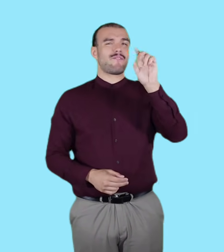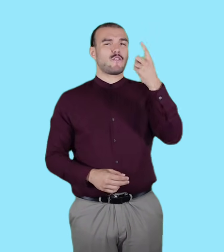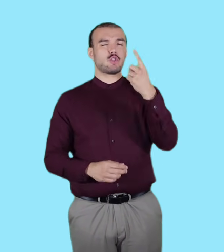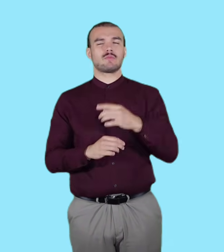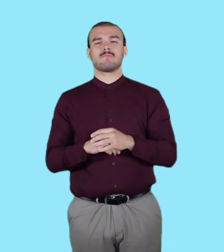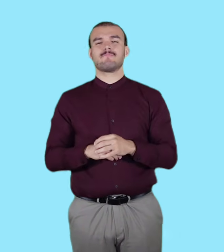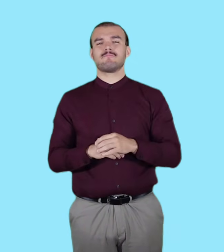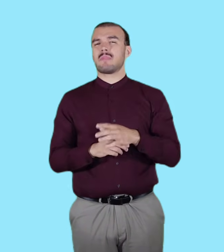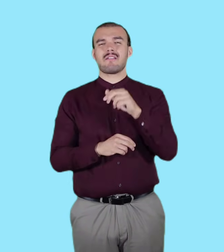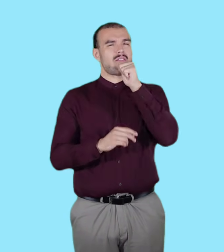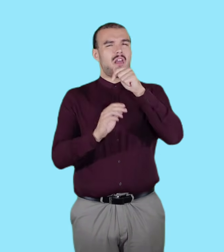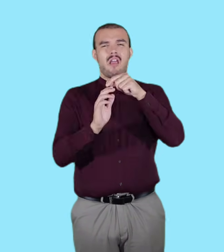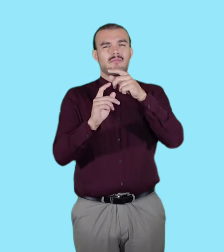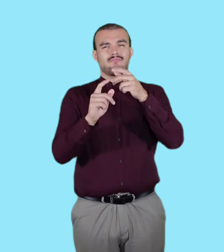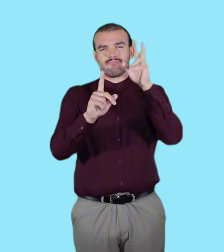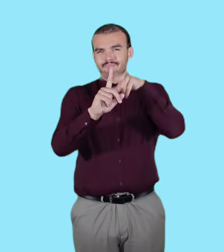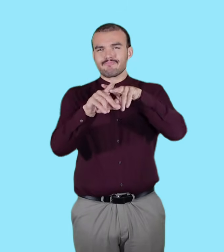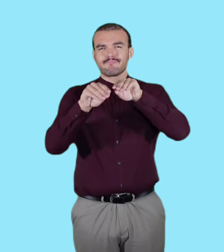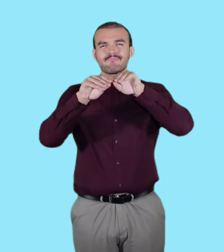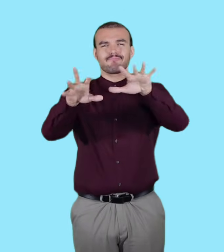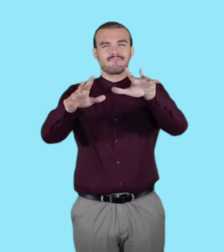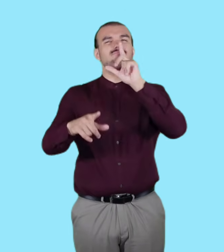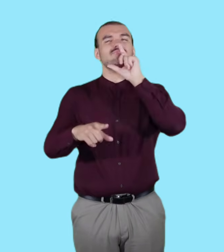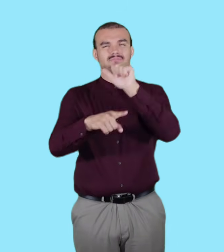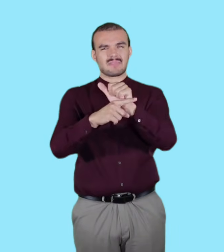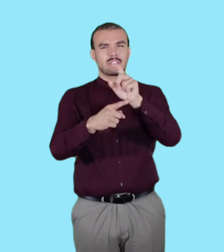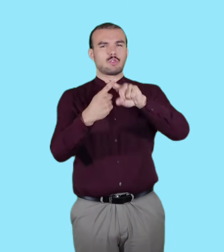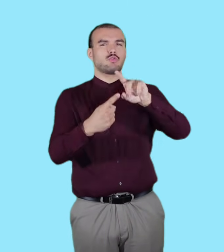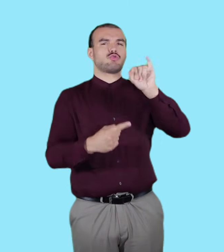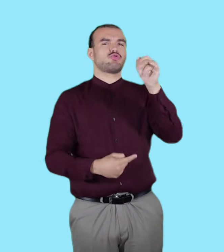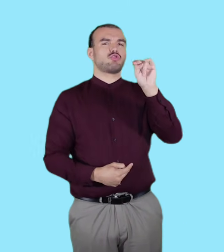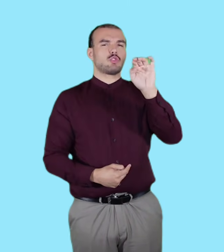does not go into effect until January 1st, 2027.